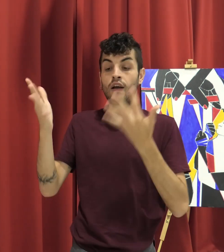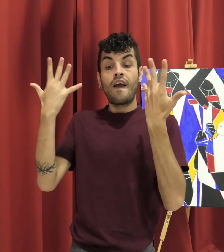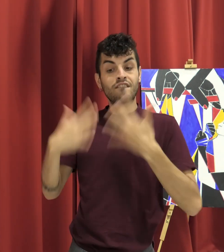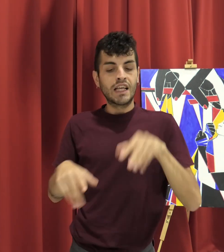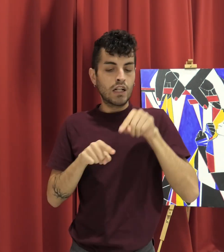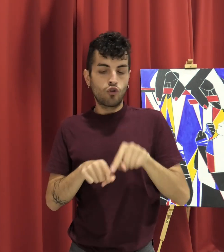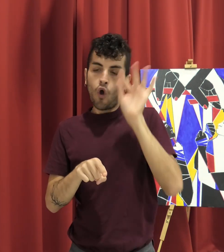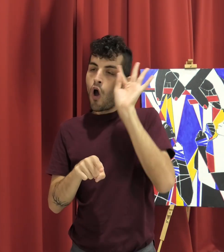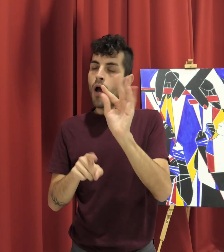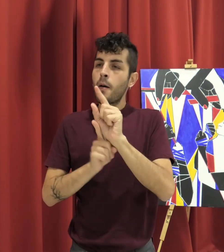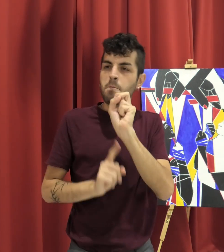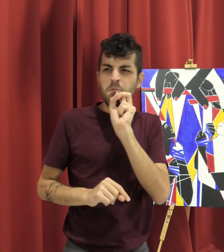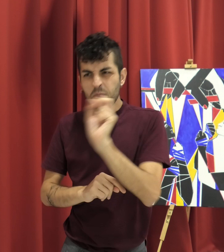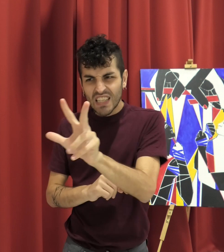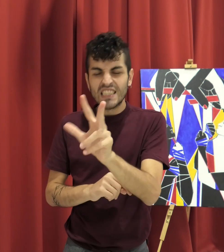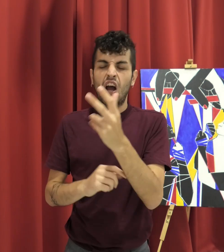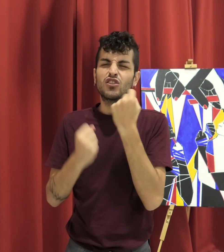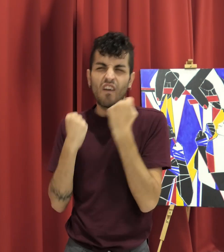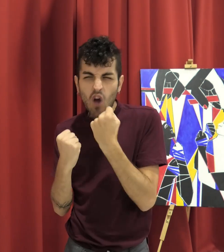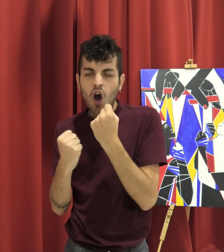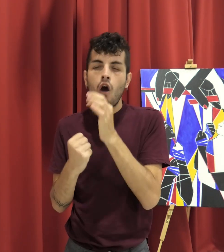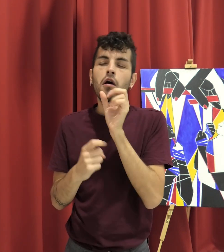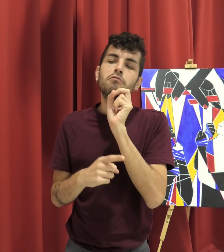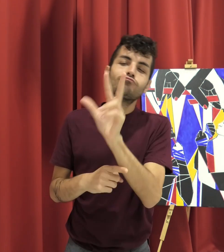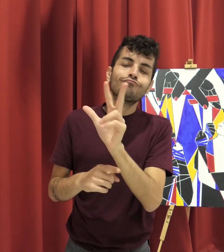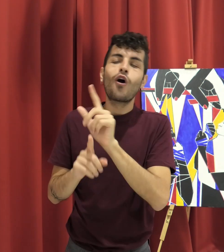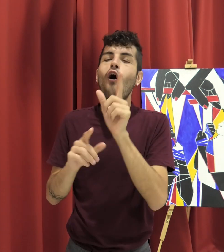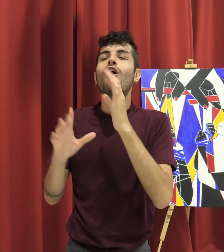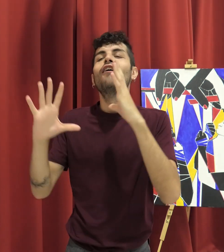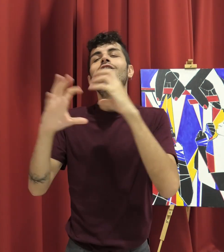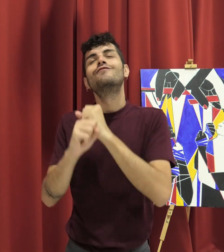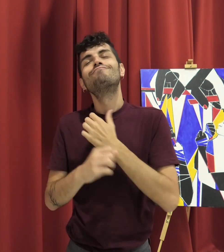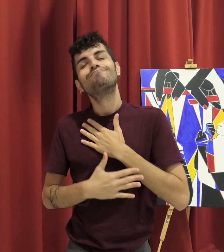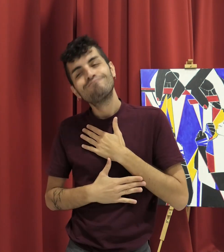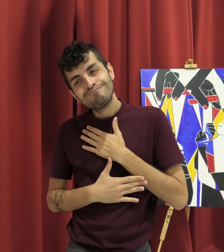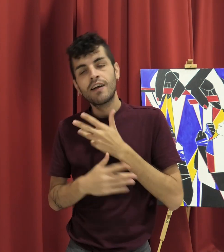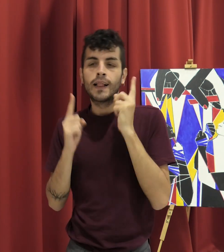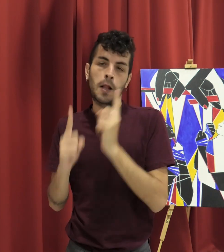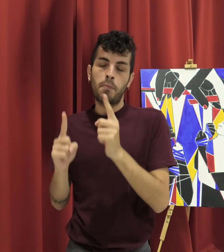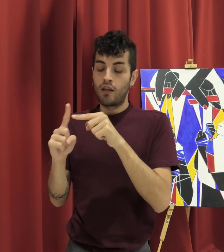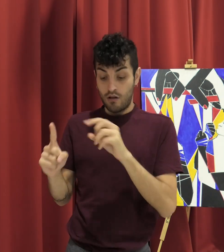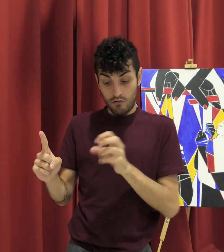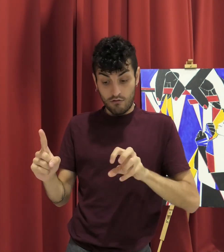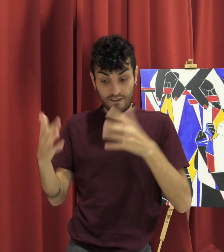and the conclusion can be a strong message or a simple message or a happy ending.